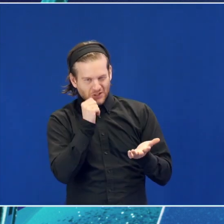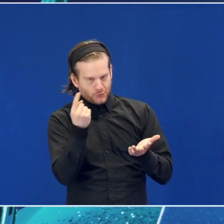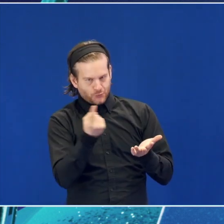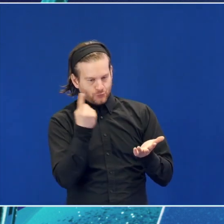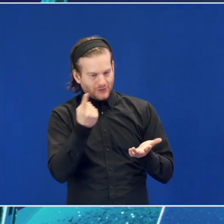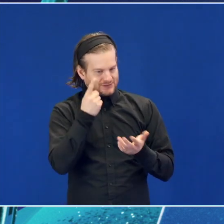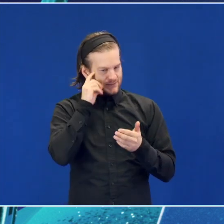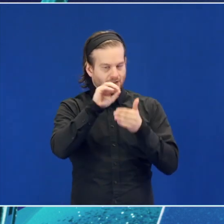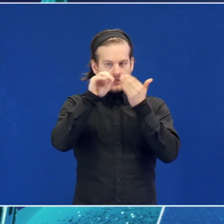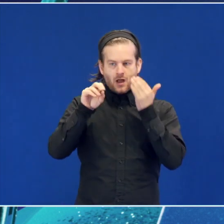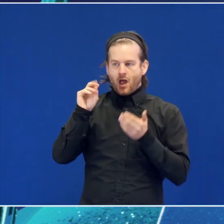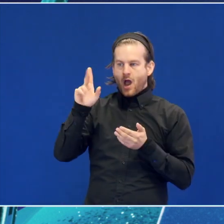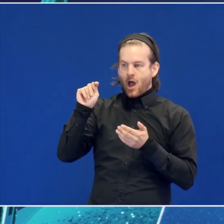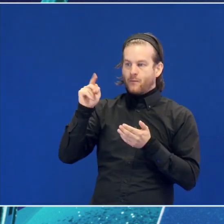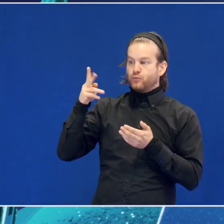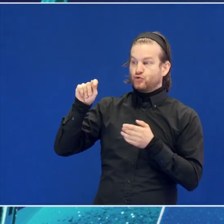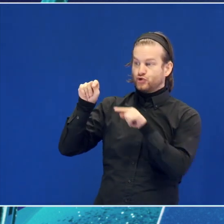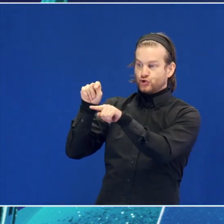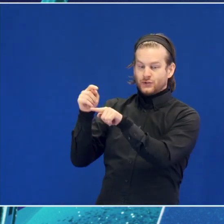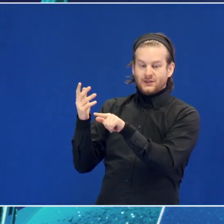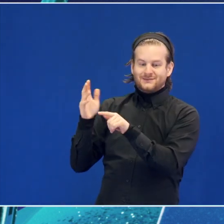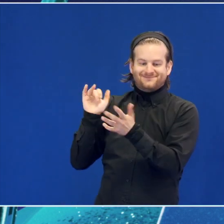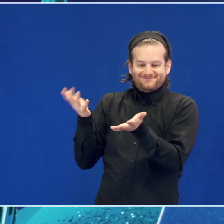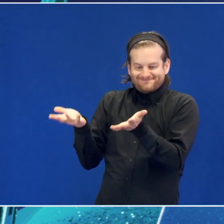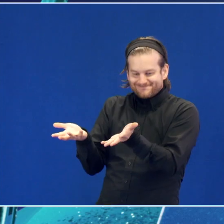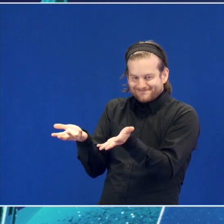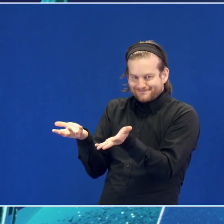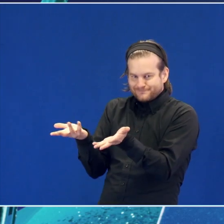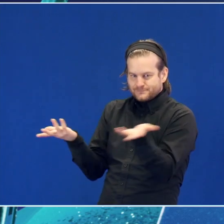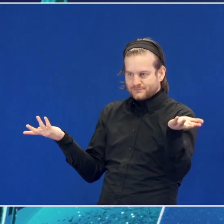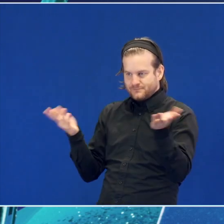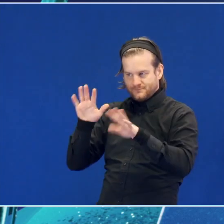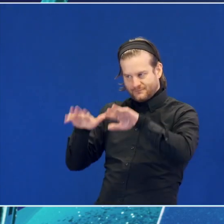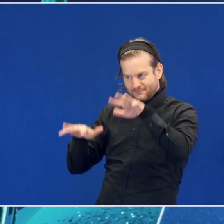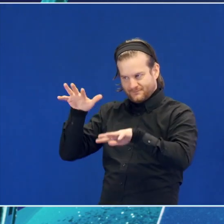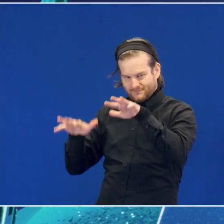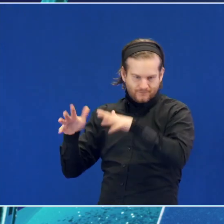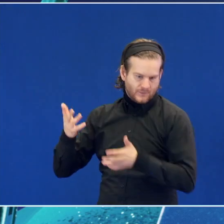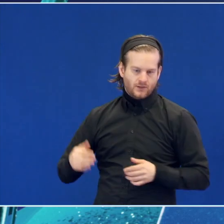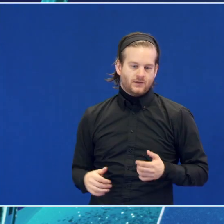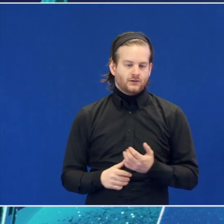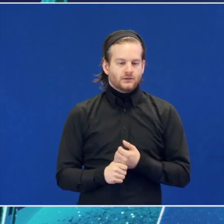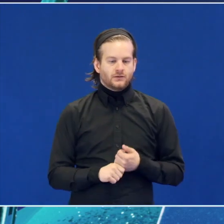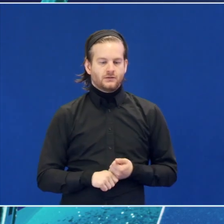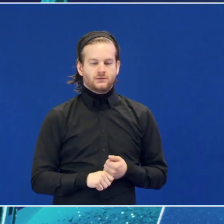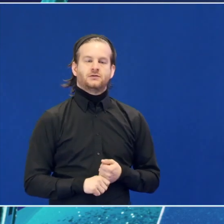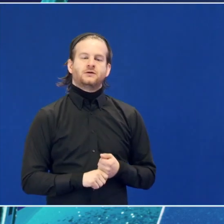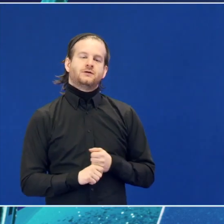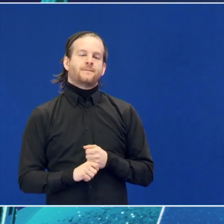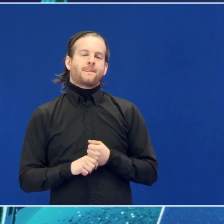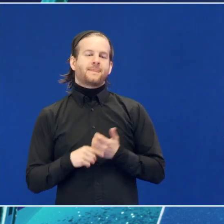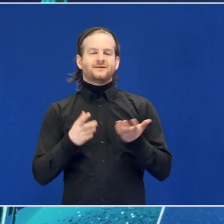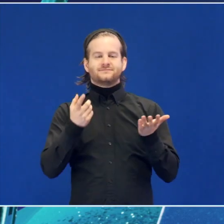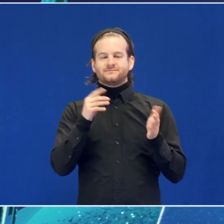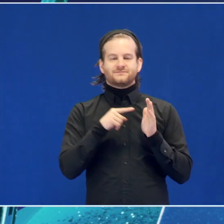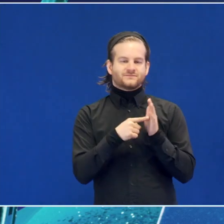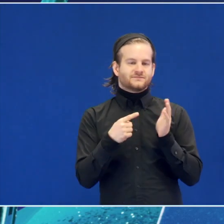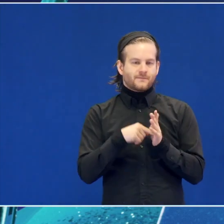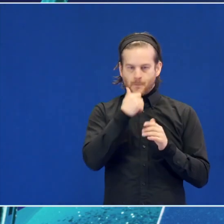just make -- like tell the AI agent to write accessible code."